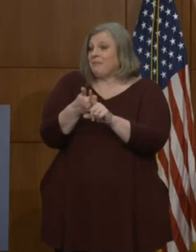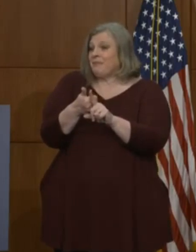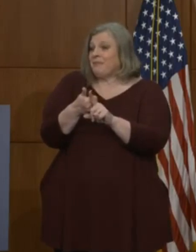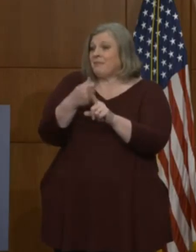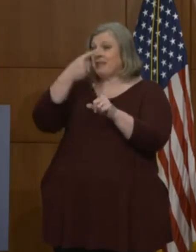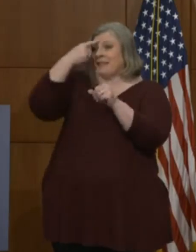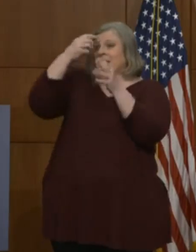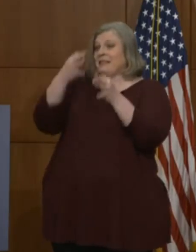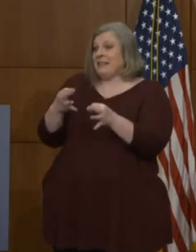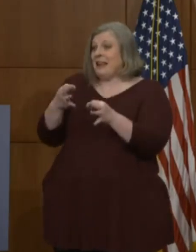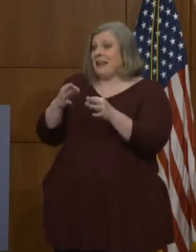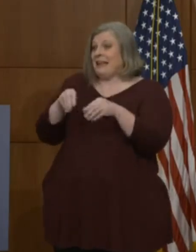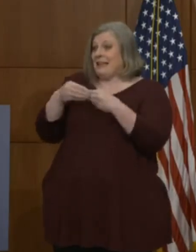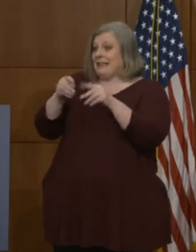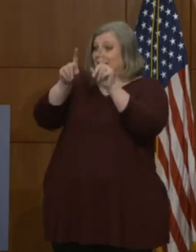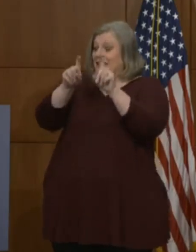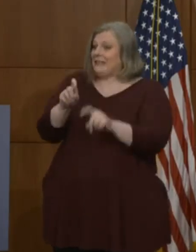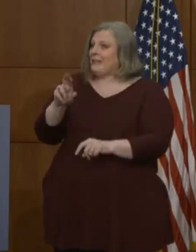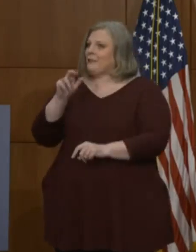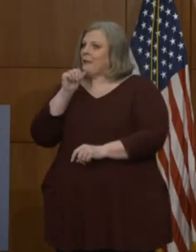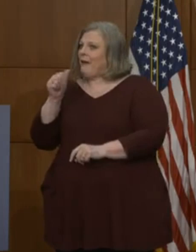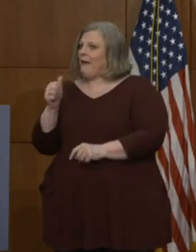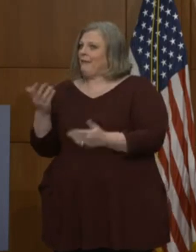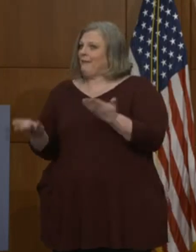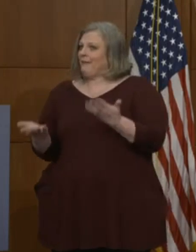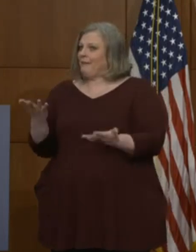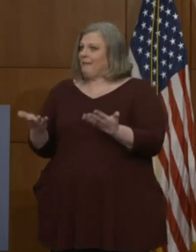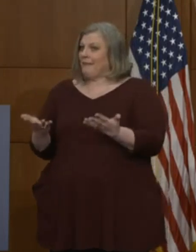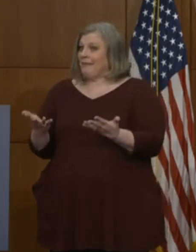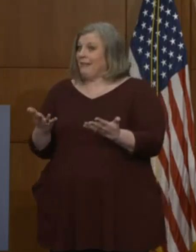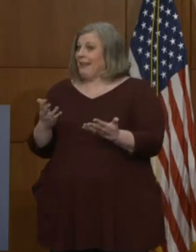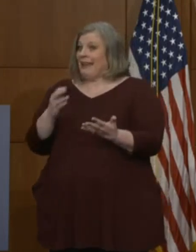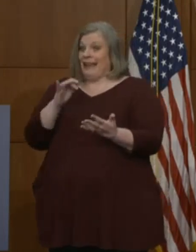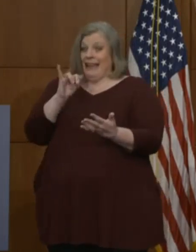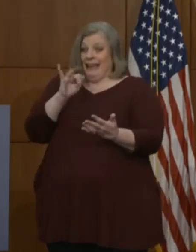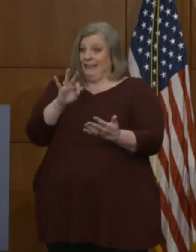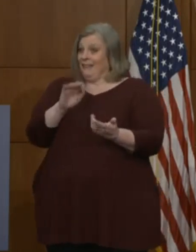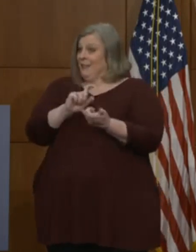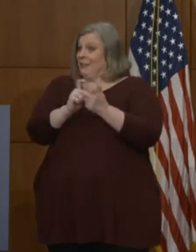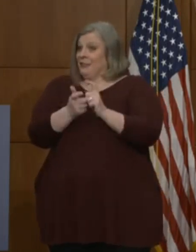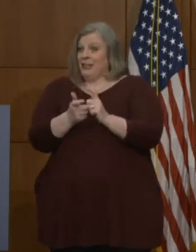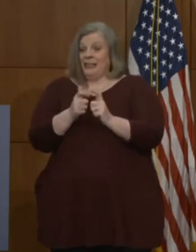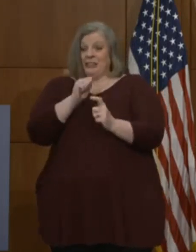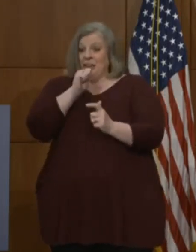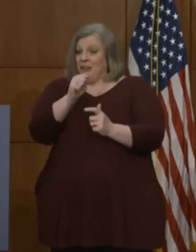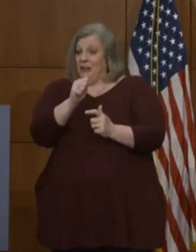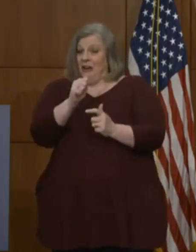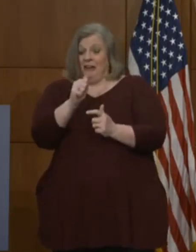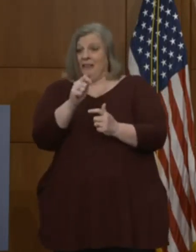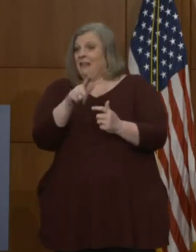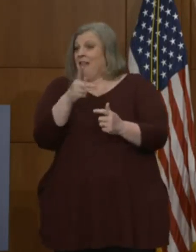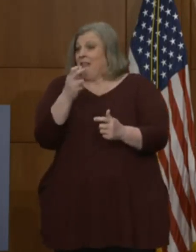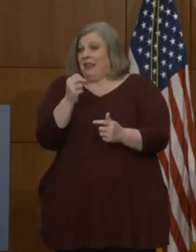PROVIDERS WHO UNLESS IT’S GOING TO INFLUENCE WHERE FOLKS ARE TO INFLUENCE WHERE FOLKS ARE CARED FOR NAMELY IN THE CARED FOR NAMELY IN THE HOSPITAL OFTEN THEY- THINK THAT HOSPITAL OFTEN THEY- THINK THAT THEY CAN AND RIGHTLY. CARE FOR